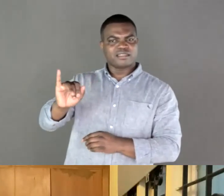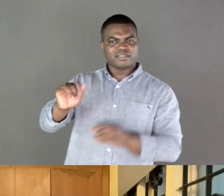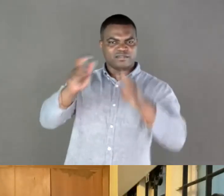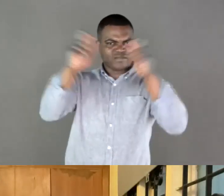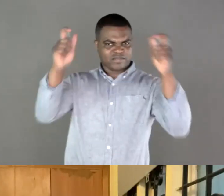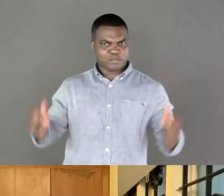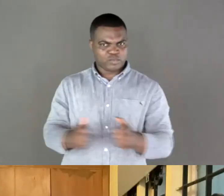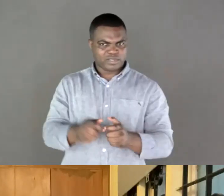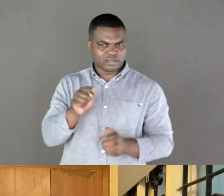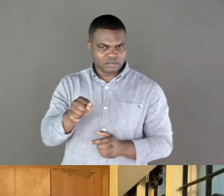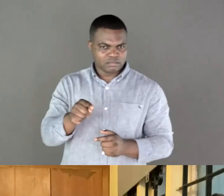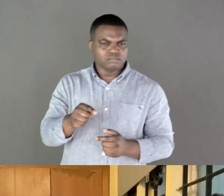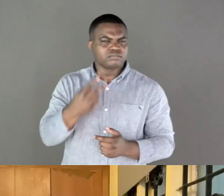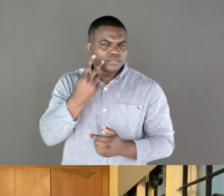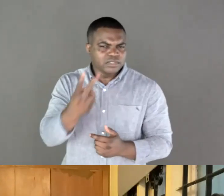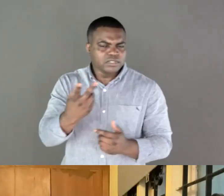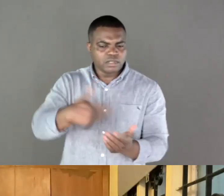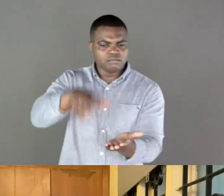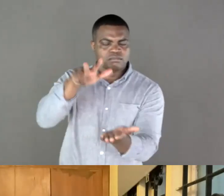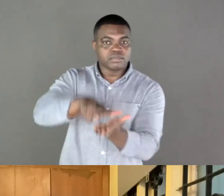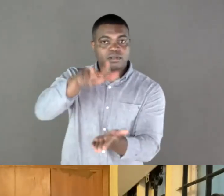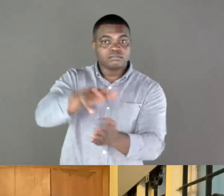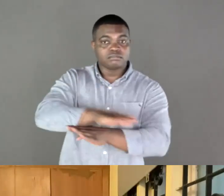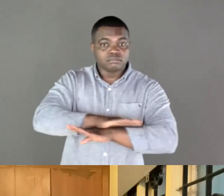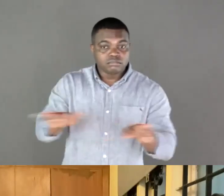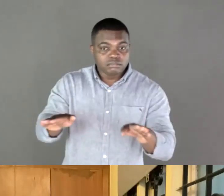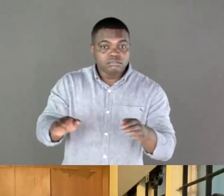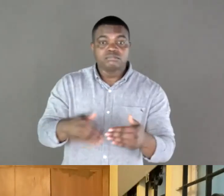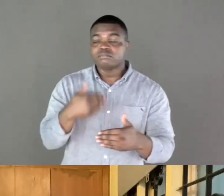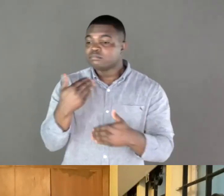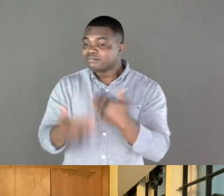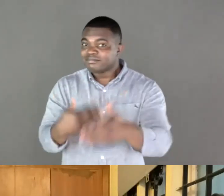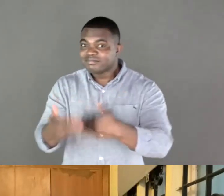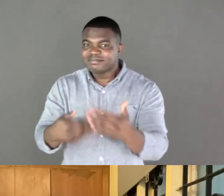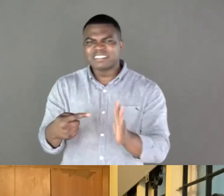the inclusion of persons with disabilities in situations of risk and humanitarian emergencies,